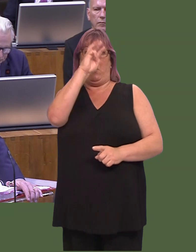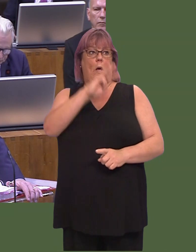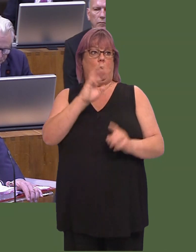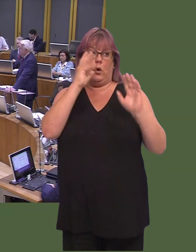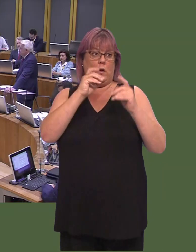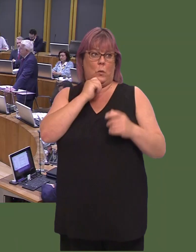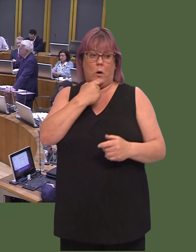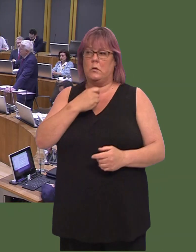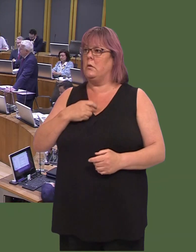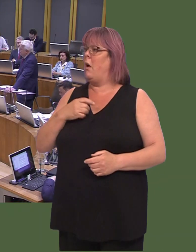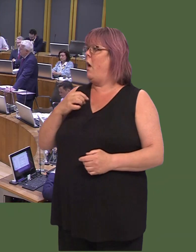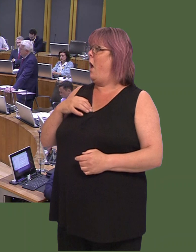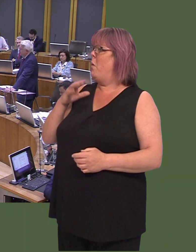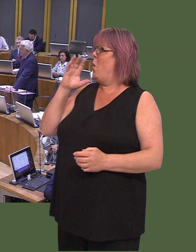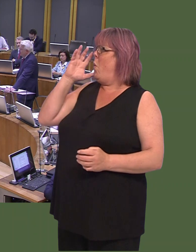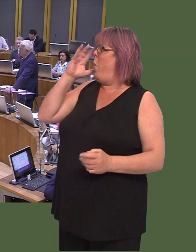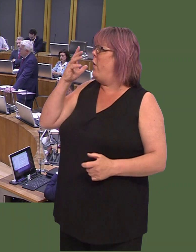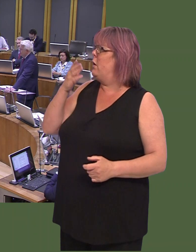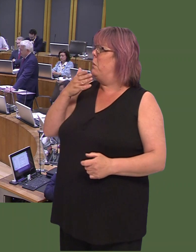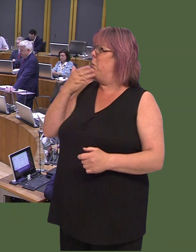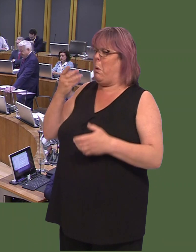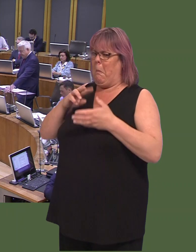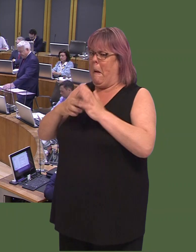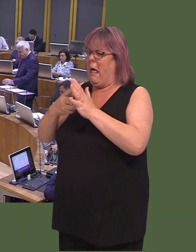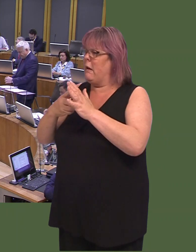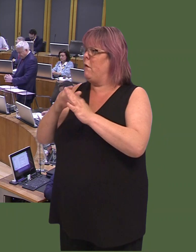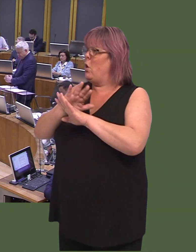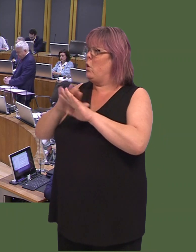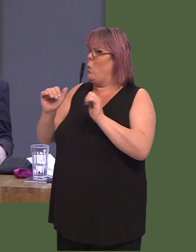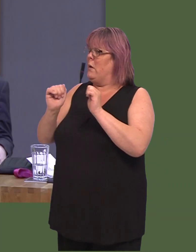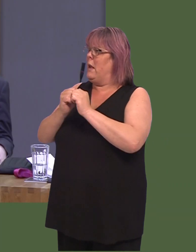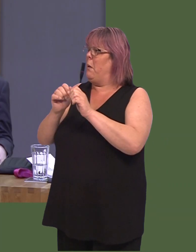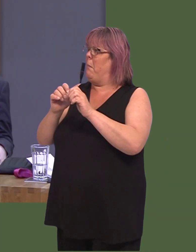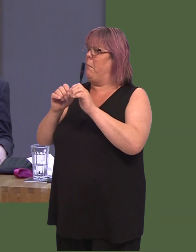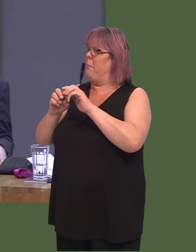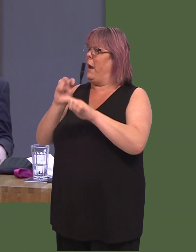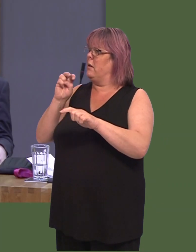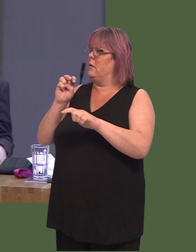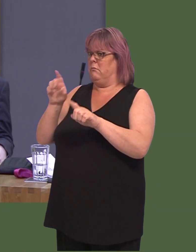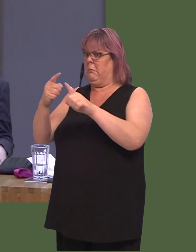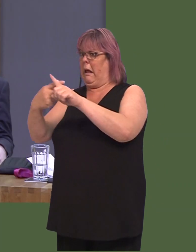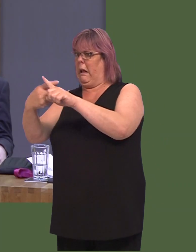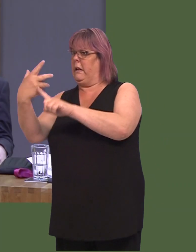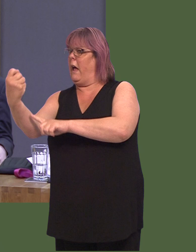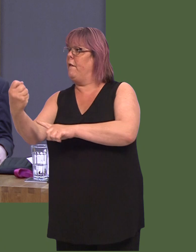Leanne Wood AM: I'm really concerned that you have no plan for a 'no deal' Brexit, First Minister. They are planning for this in England.